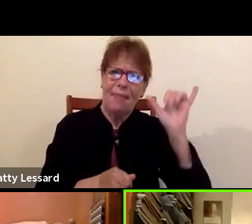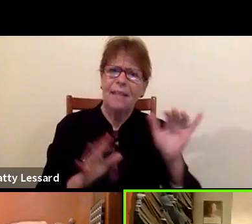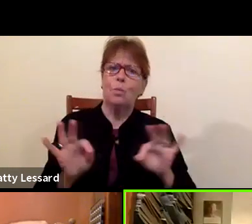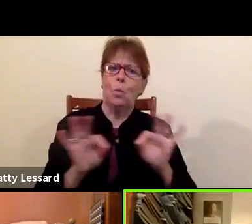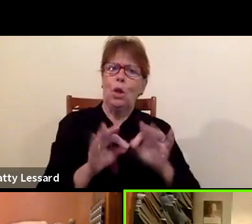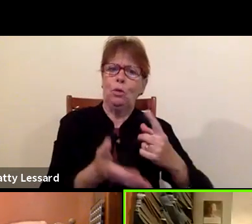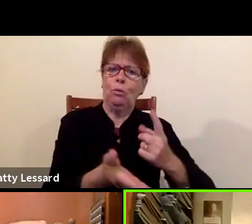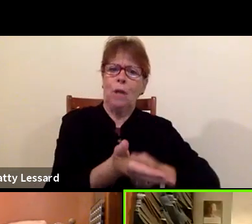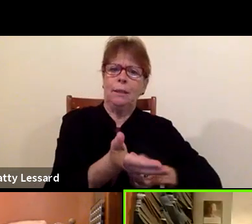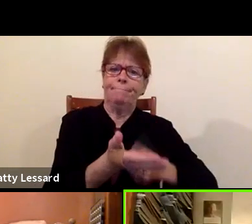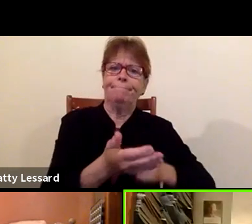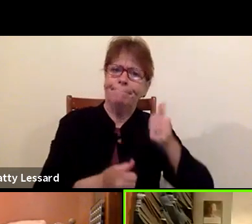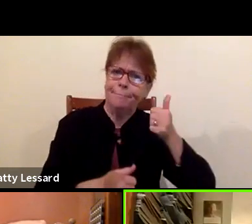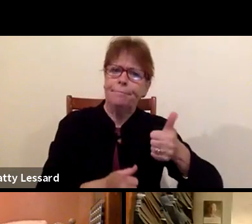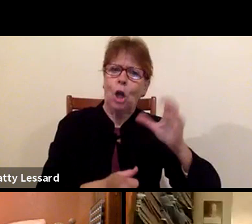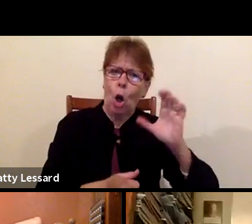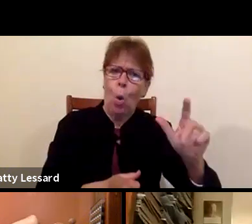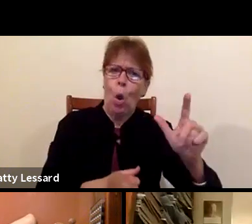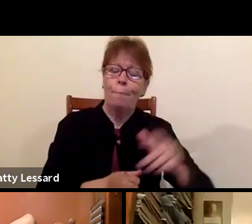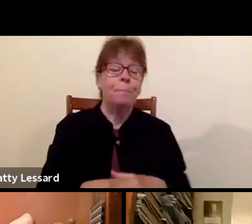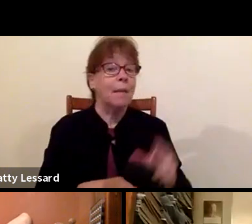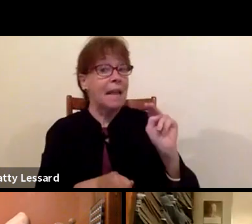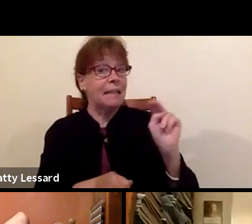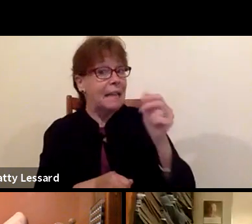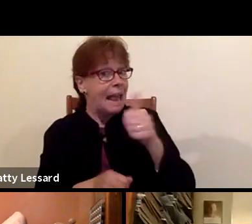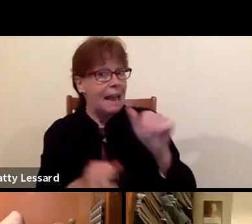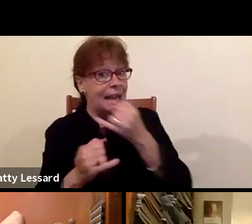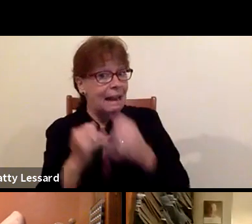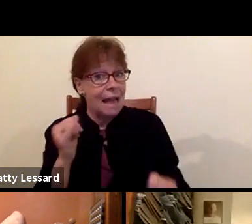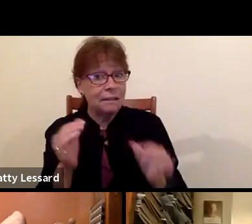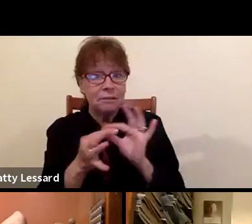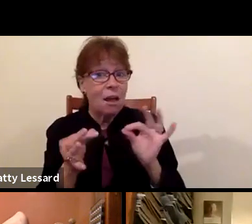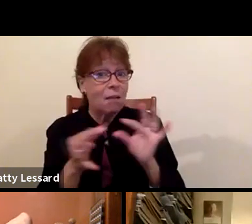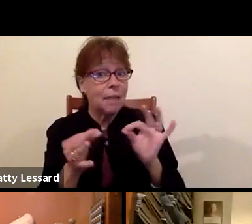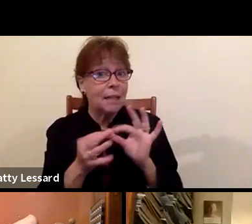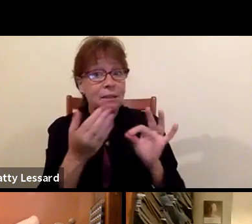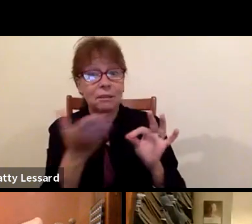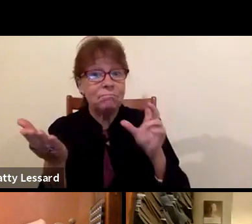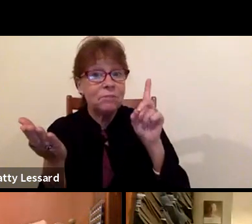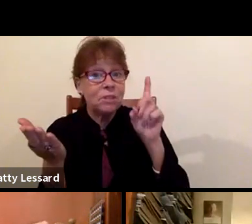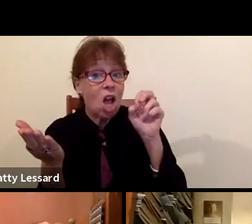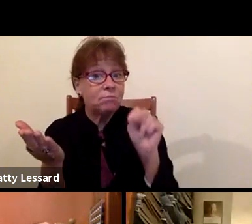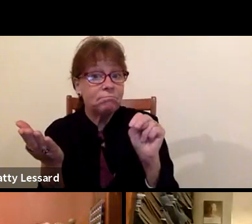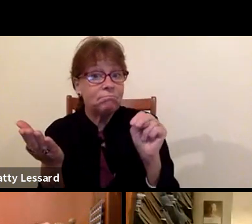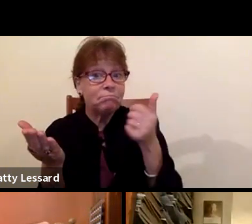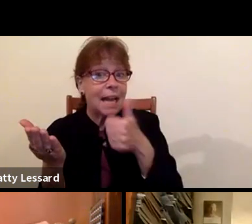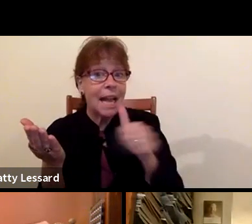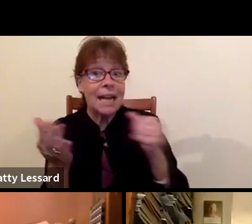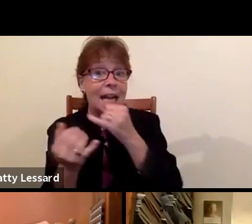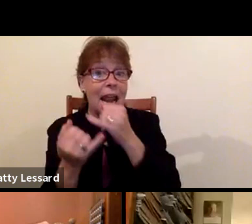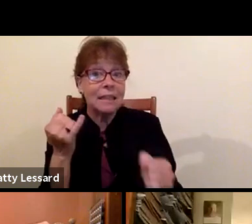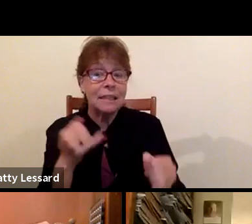anyway, it's between 20 and 30 $20% to 34% higher for companies highly diverse as